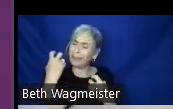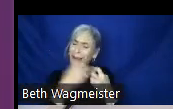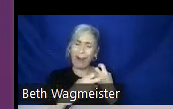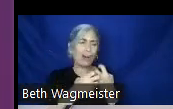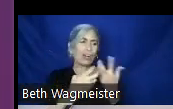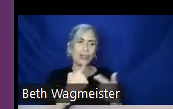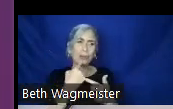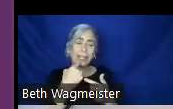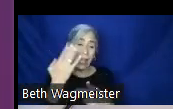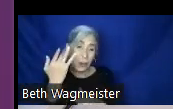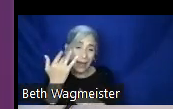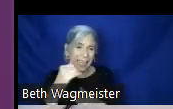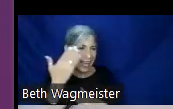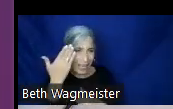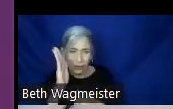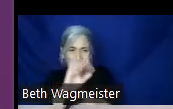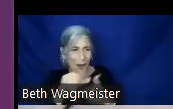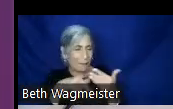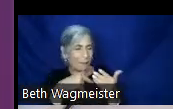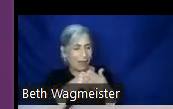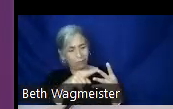say because I don't know about the others specifically.